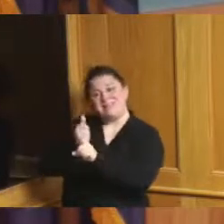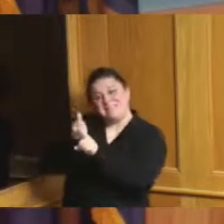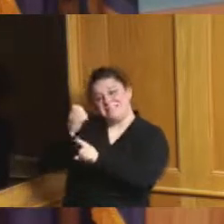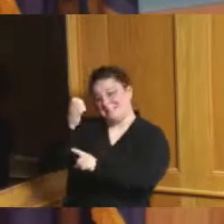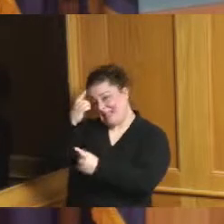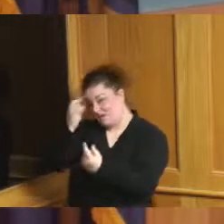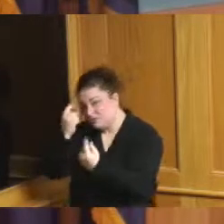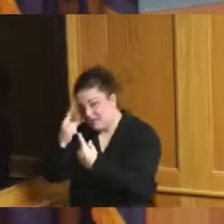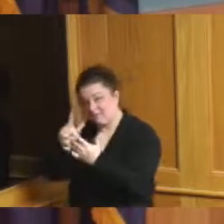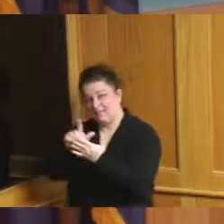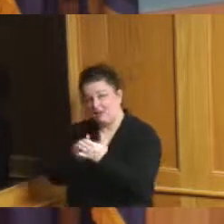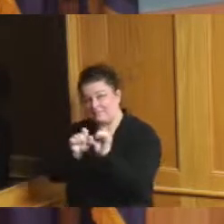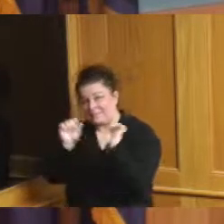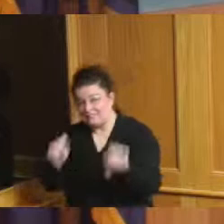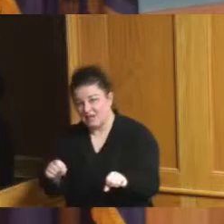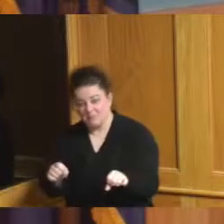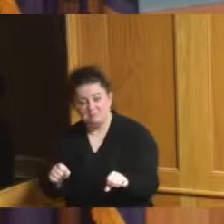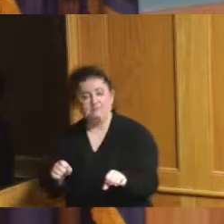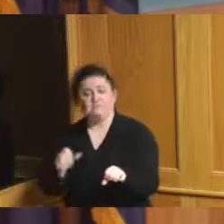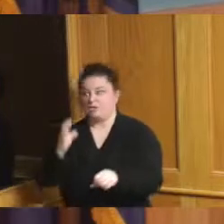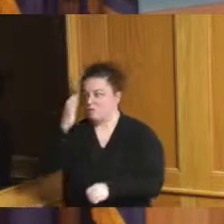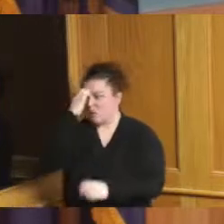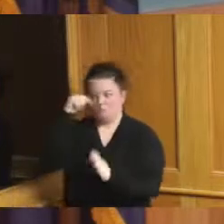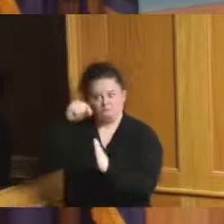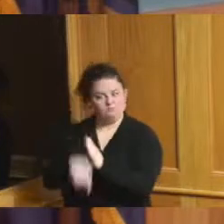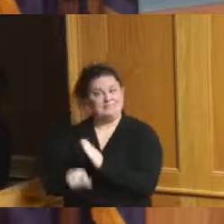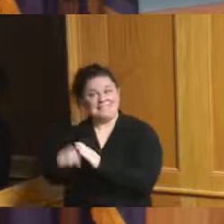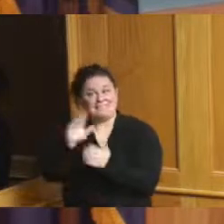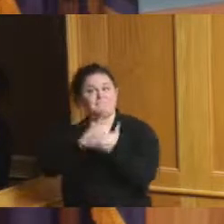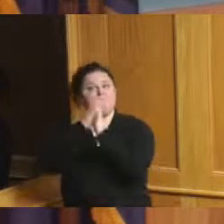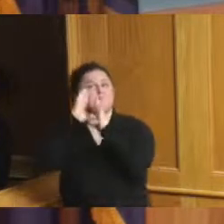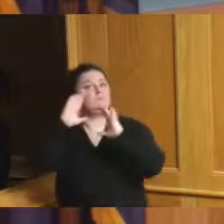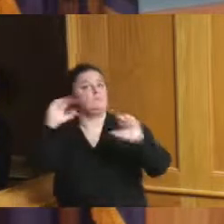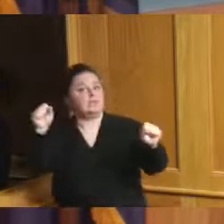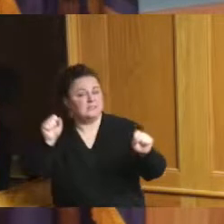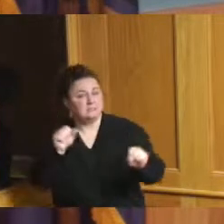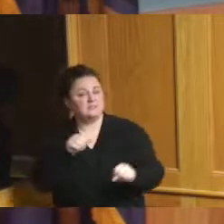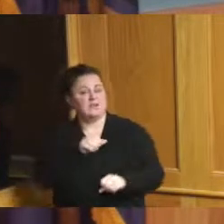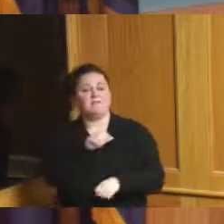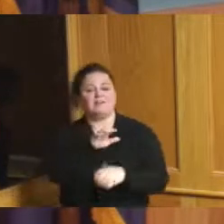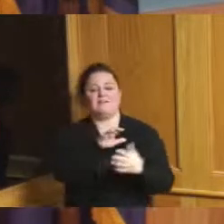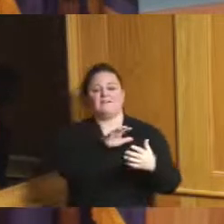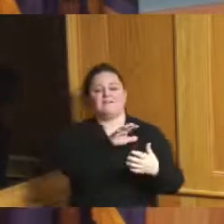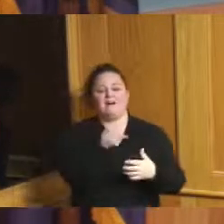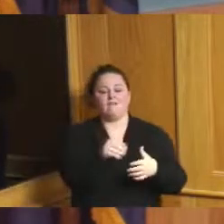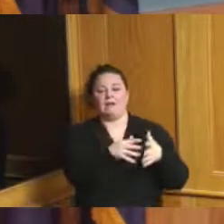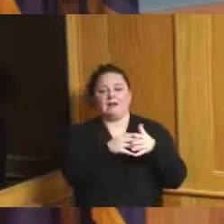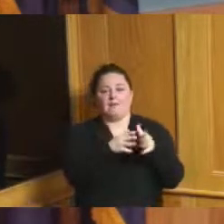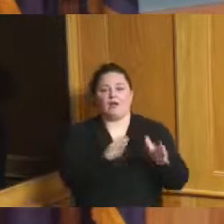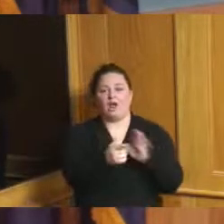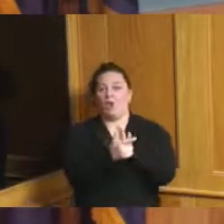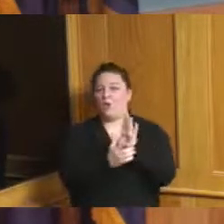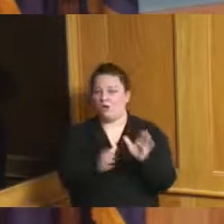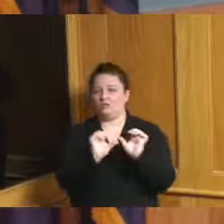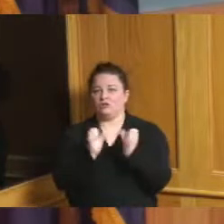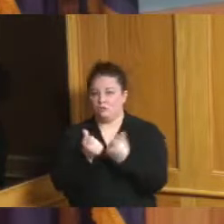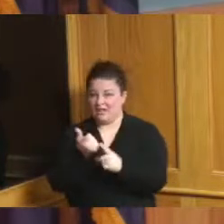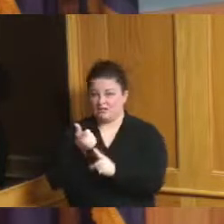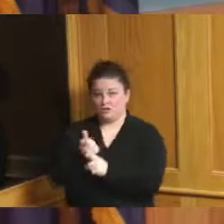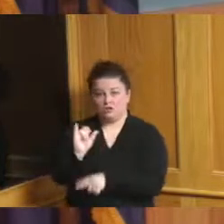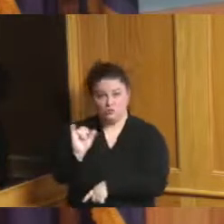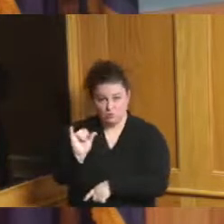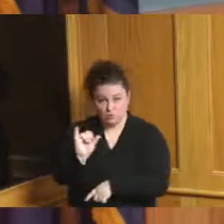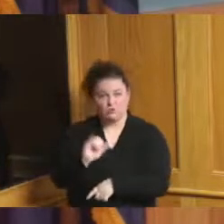he's been the President of the African-American lawyers association and certainly is has high